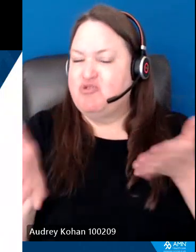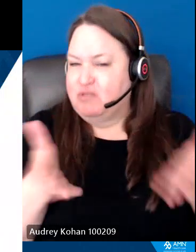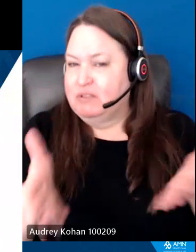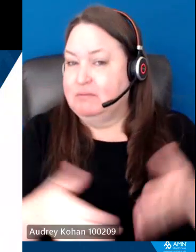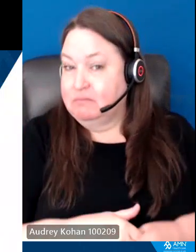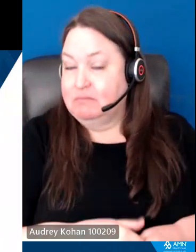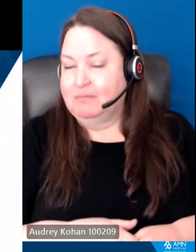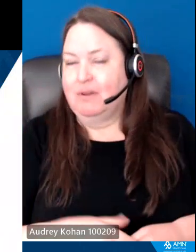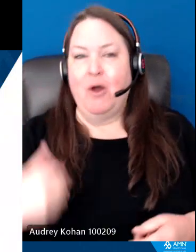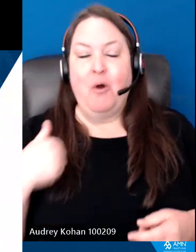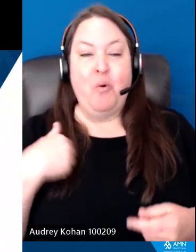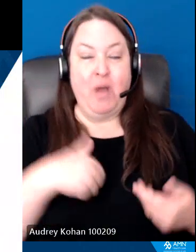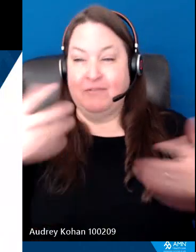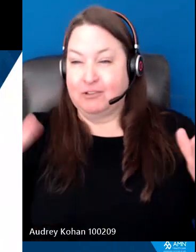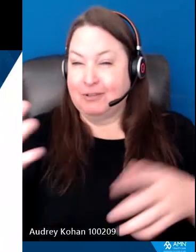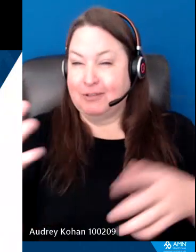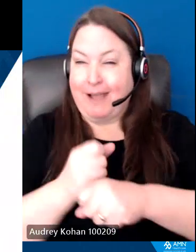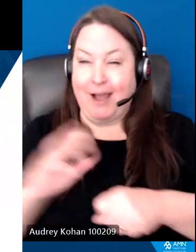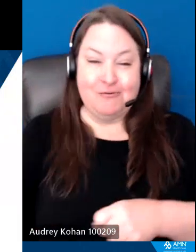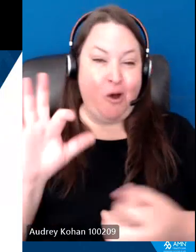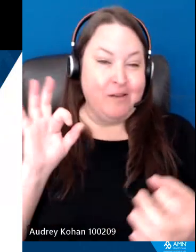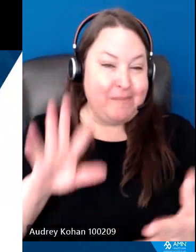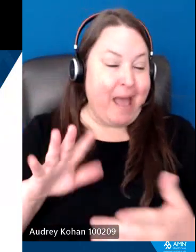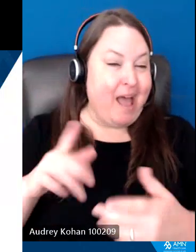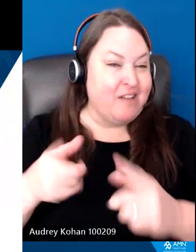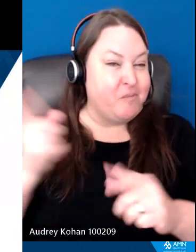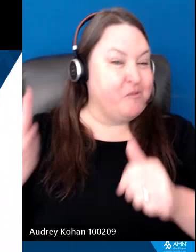excellent feedback on the first session that we did and we heard three things